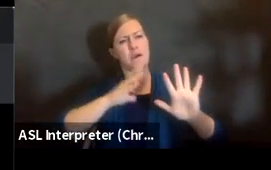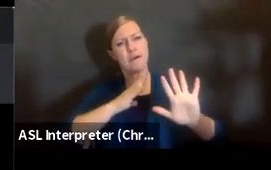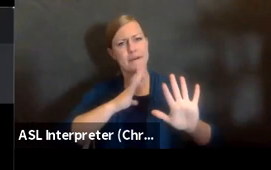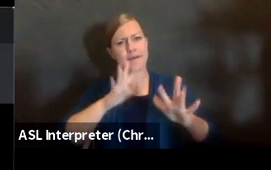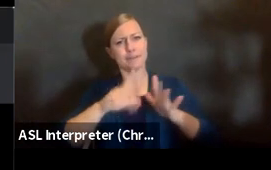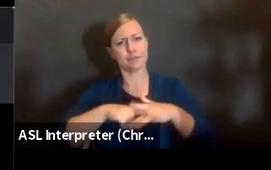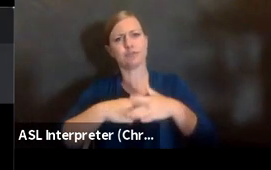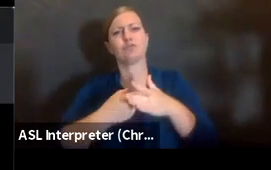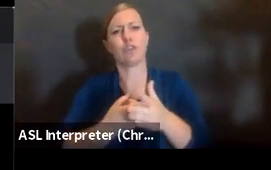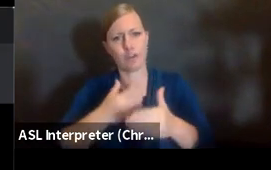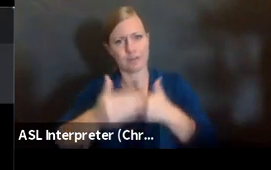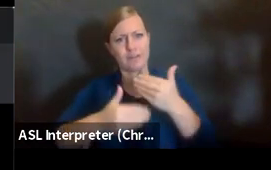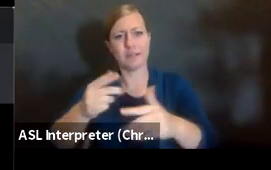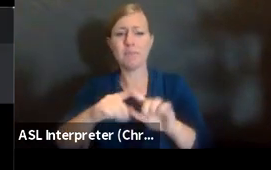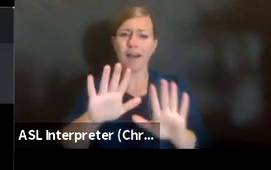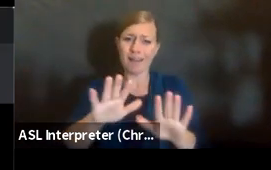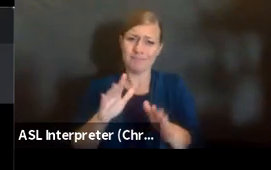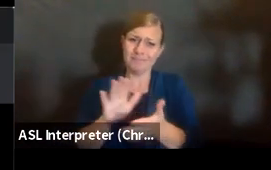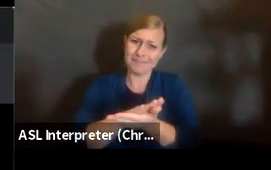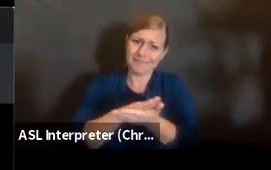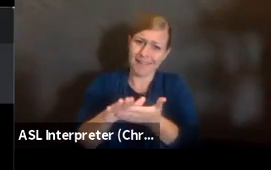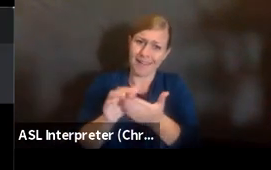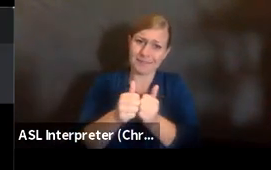Katherine Livick - ESD 112: But we want you to go easy on yourself as much as possible.